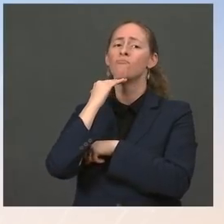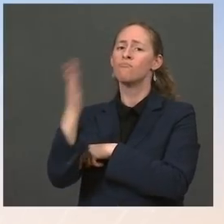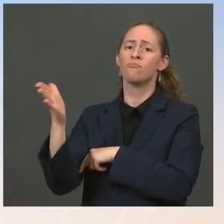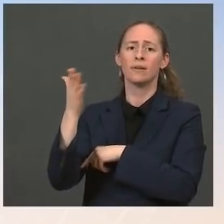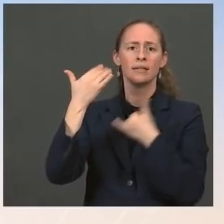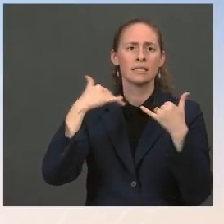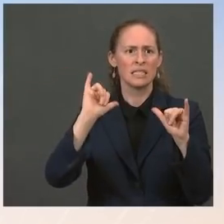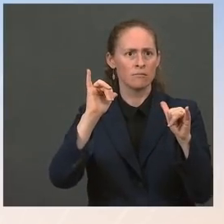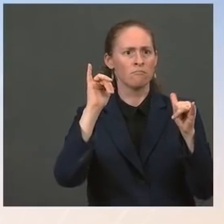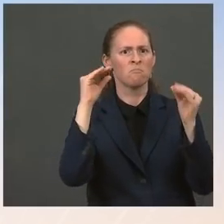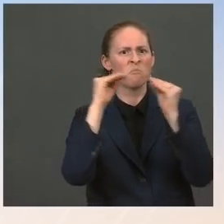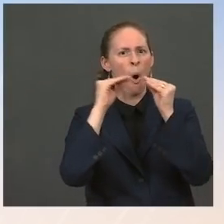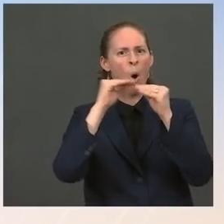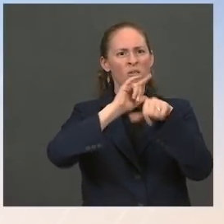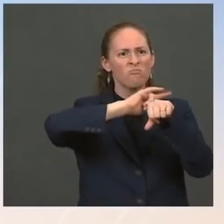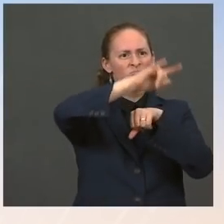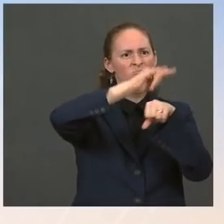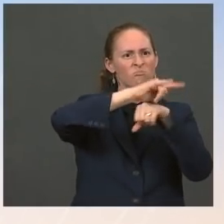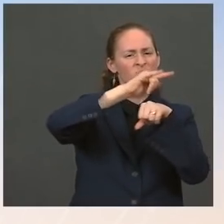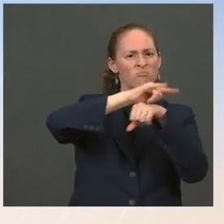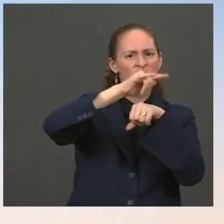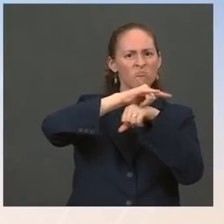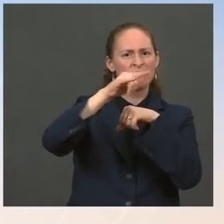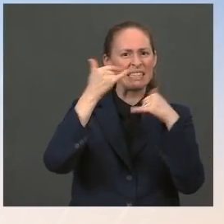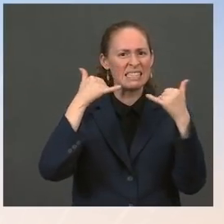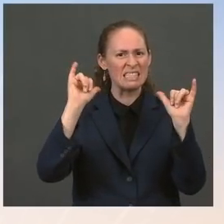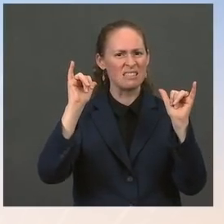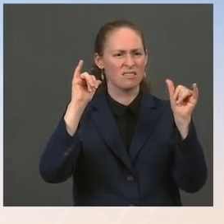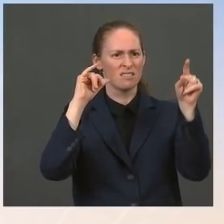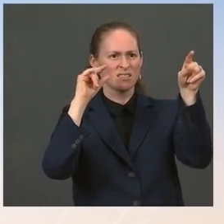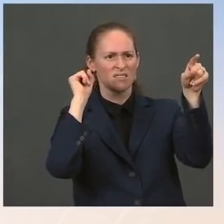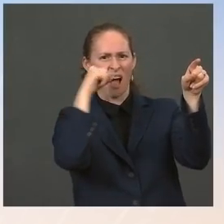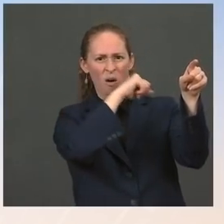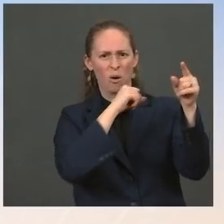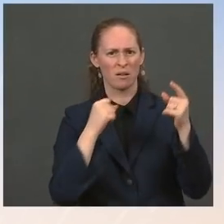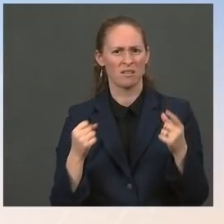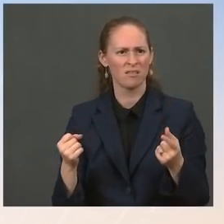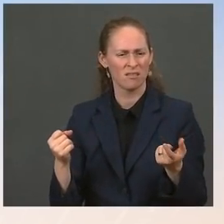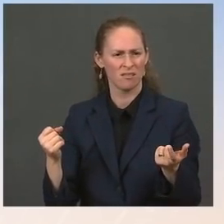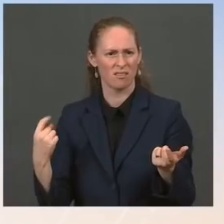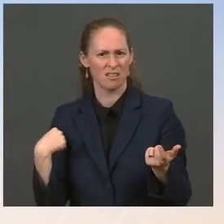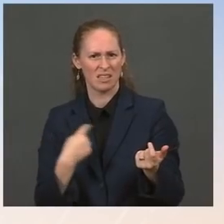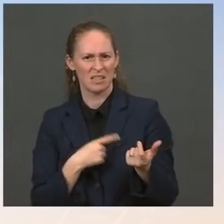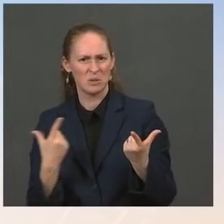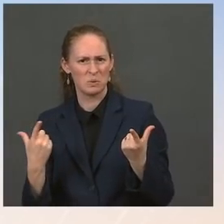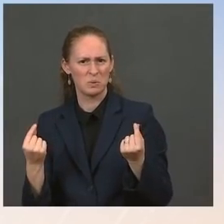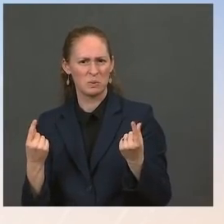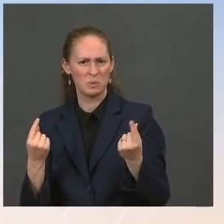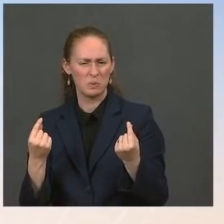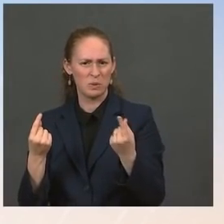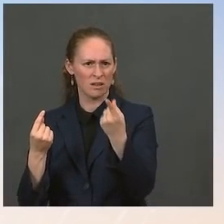So, what does that say about the credibility of U.S. deterrence on this issue? Ms. Psaki: I think the Secretary of State spoke to this earlier.